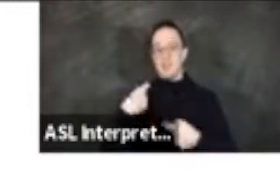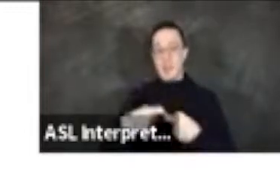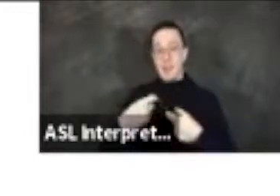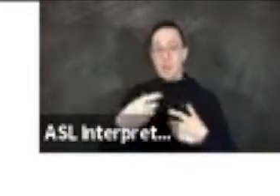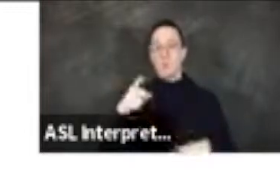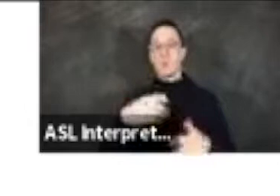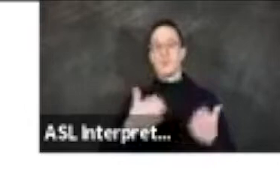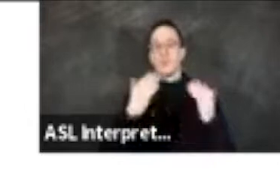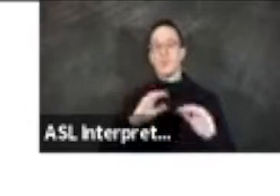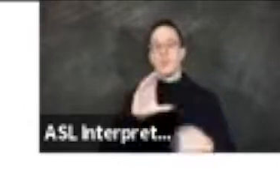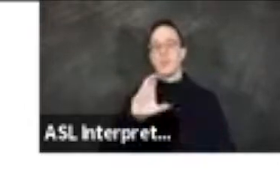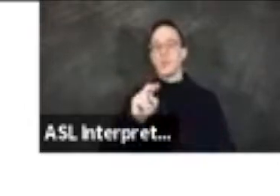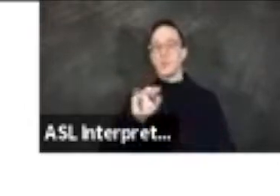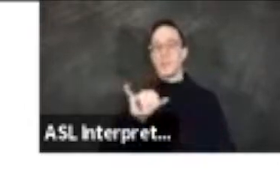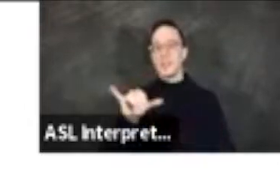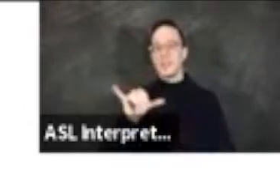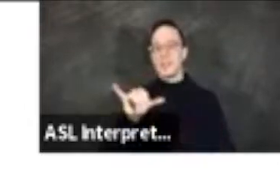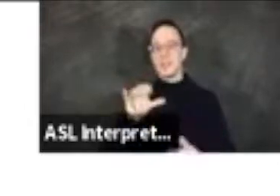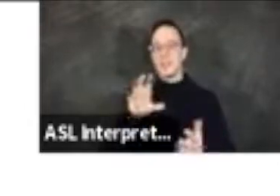DANCE PARADE, DANCERS RESPONDING TO AIDS.